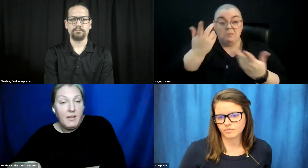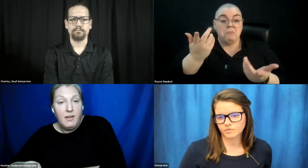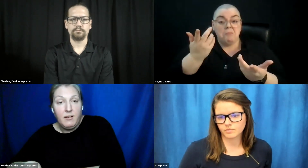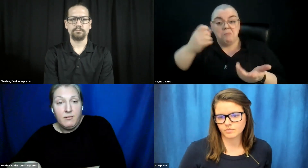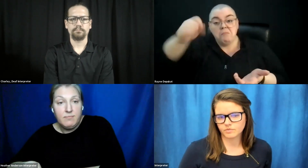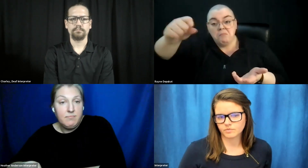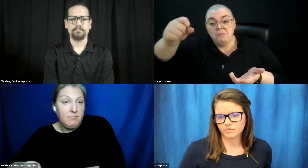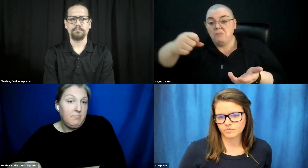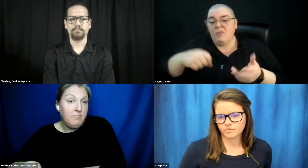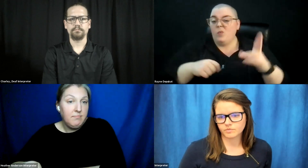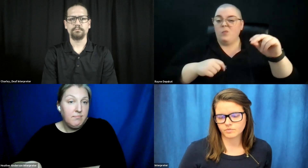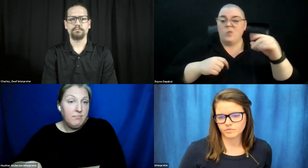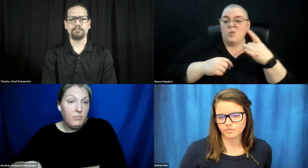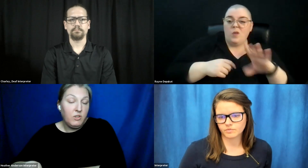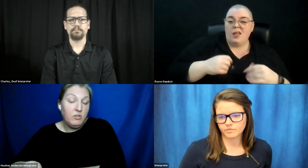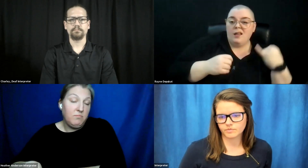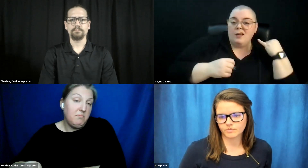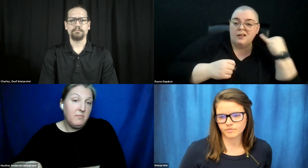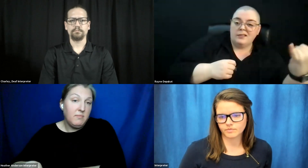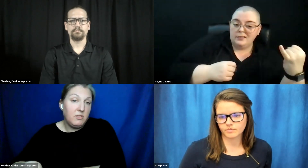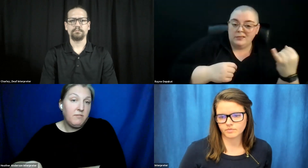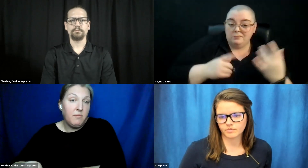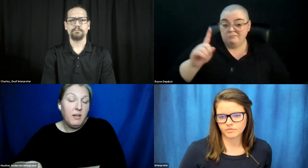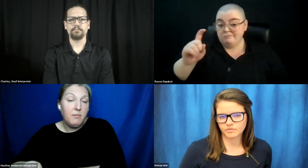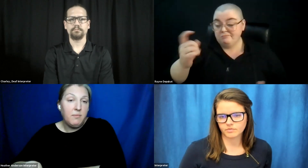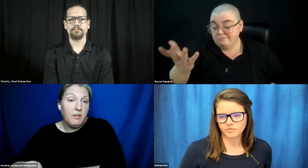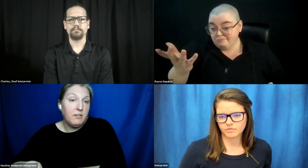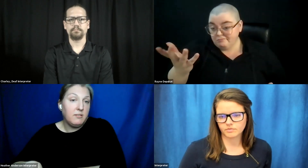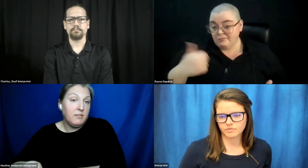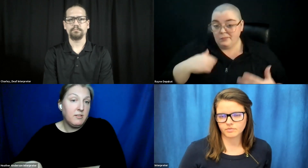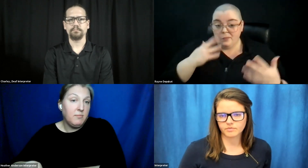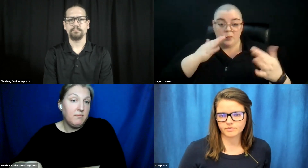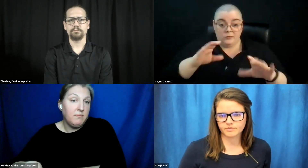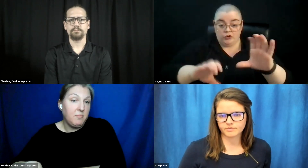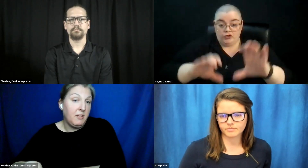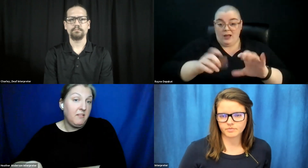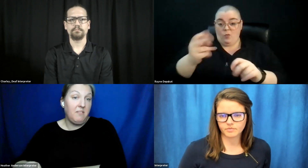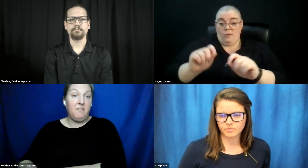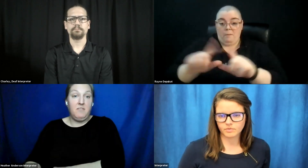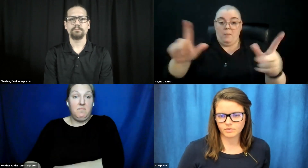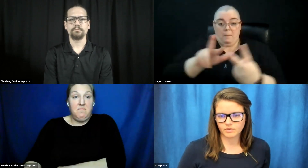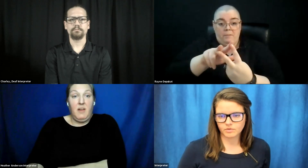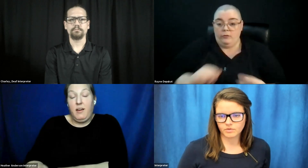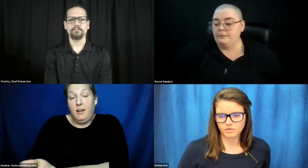And we could start from there maybe there's some something.